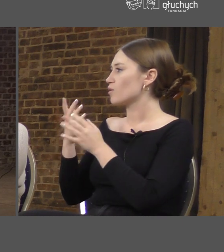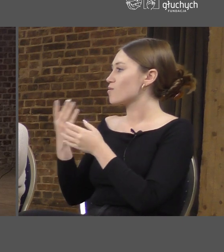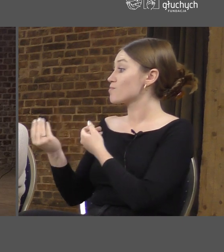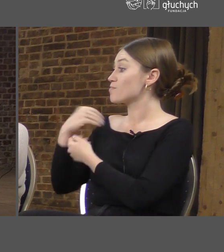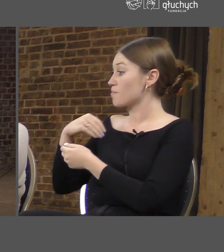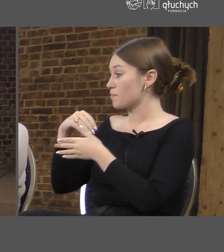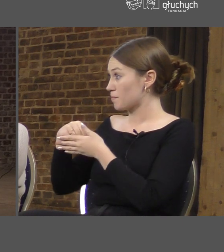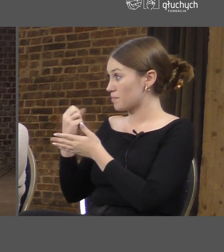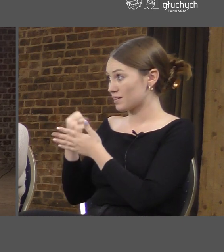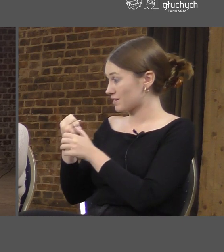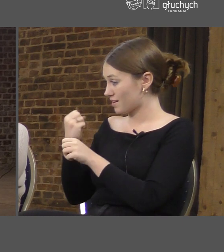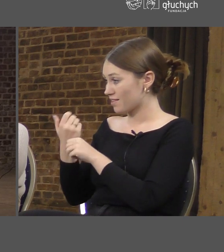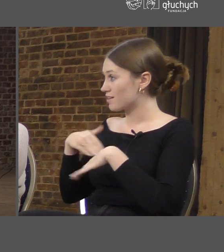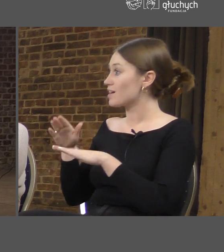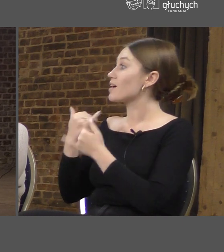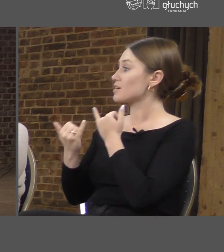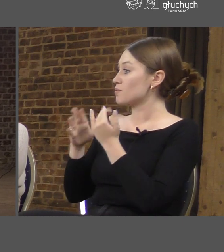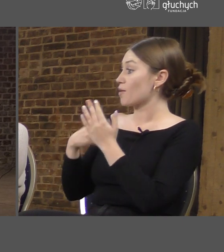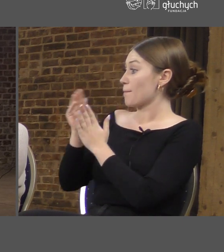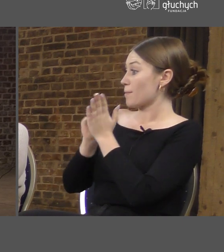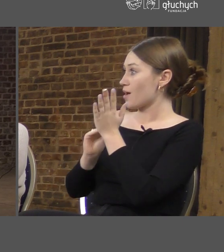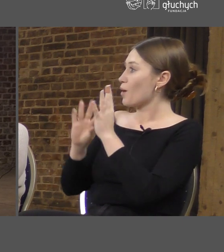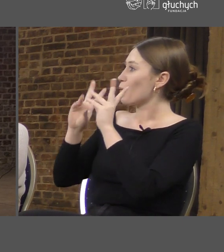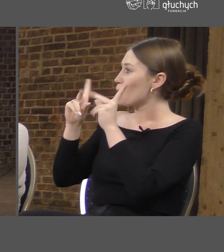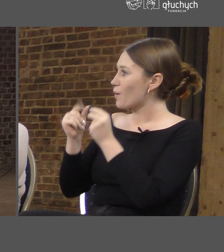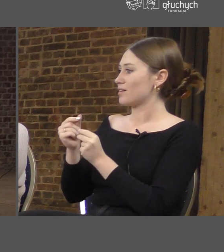if she writes, it's beautiful Polish, but people don't understand it,